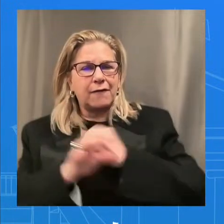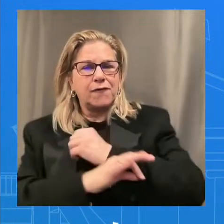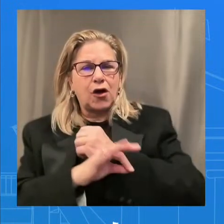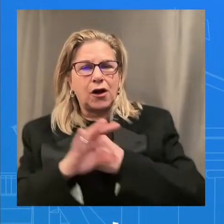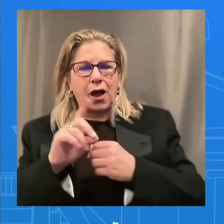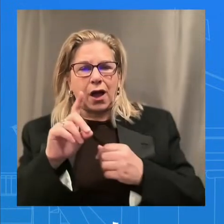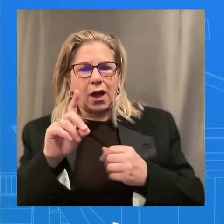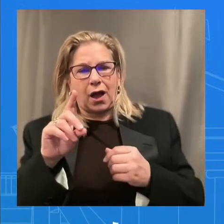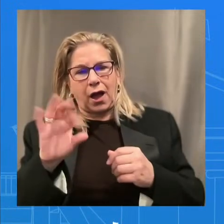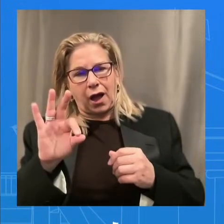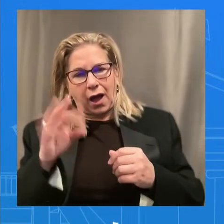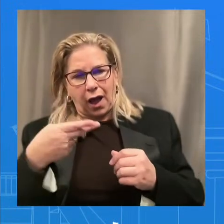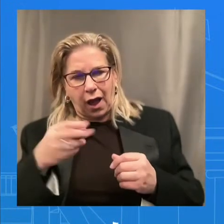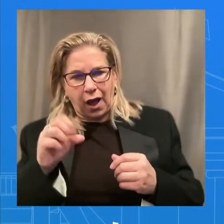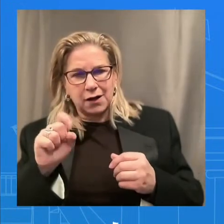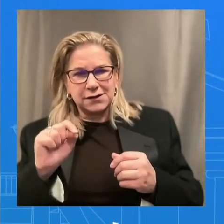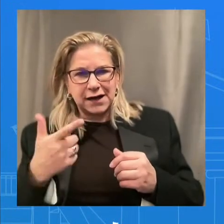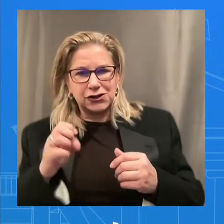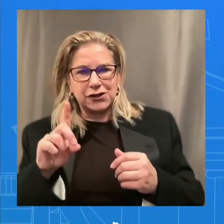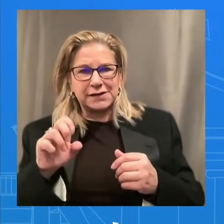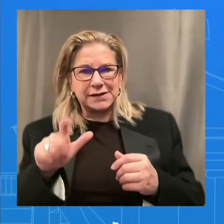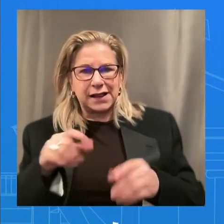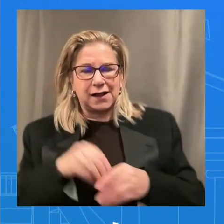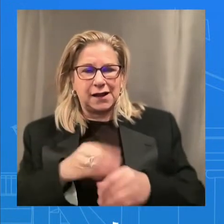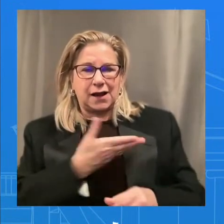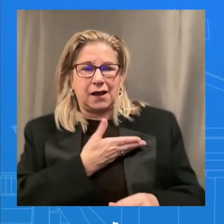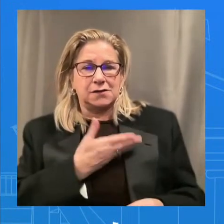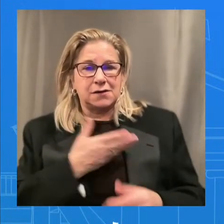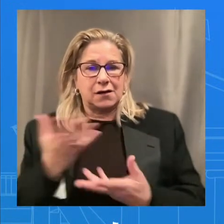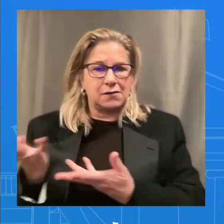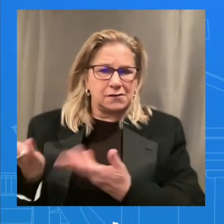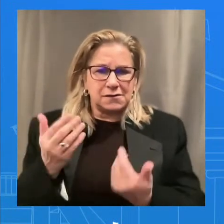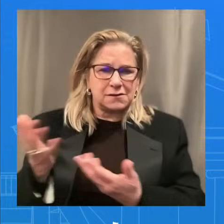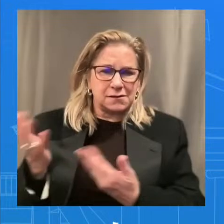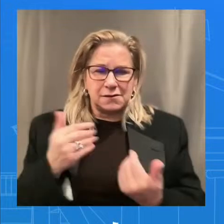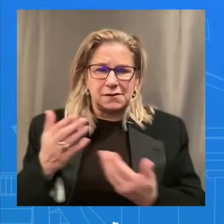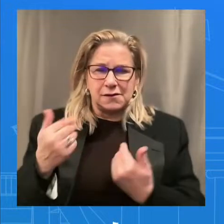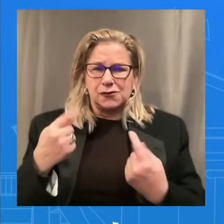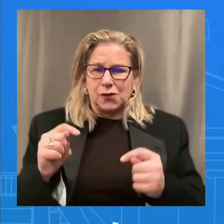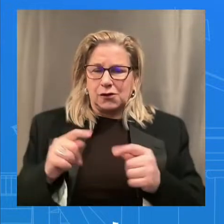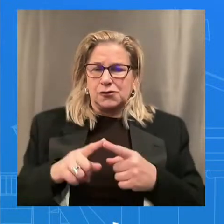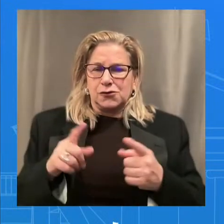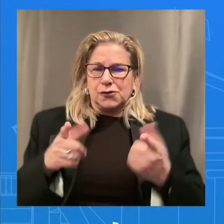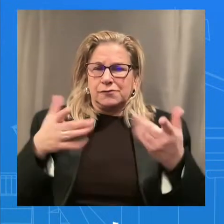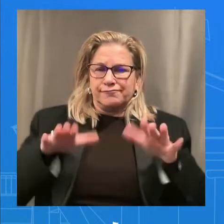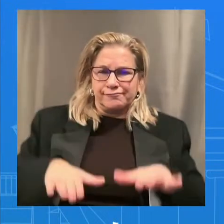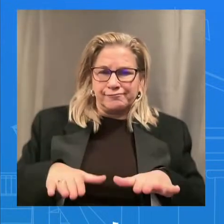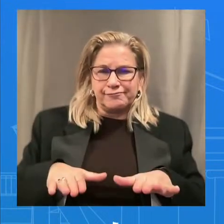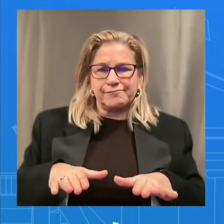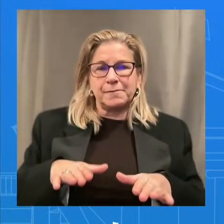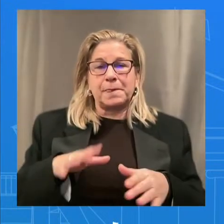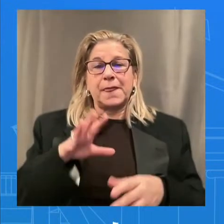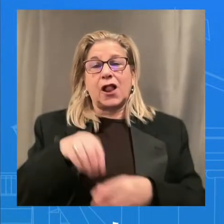So, that broad framework includes the phases. It includes prisoner exchange for hostages. It includes a surge of humanitarian assistance